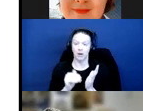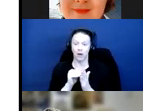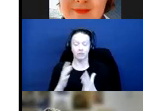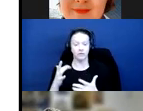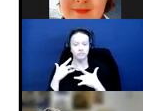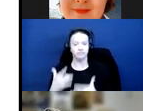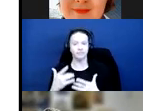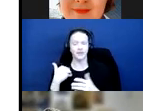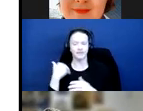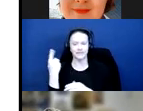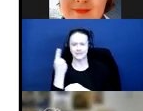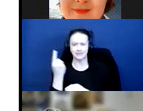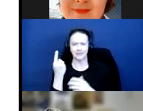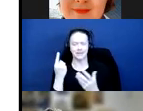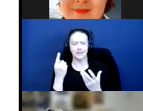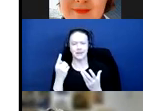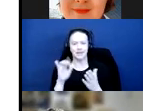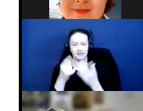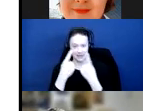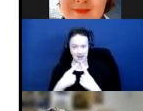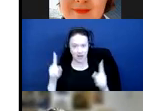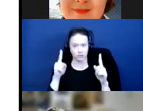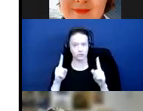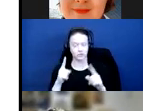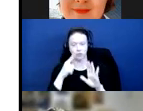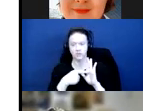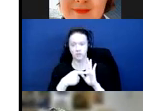that is announced on a web page